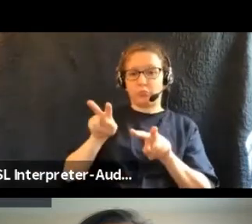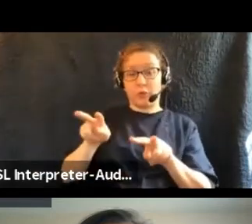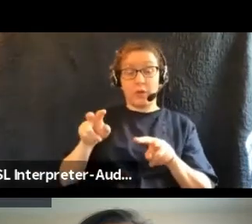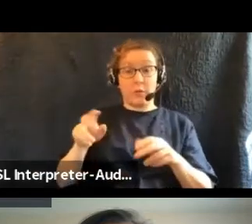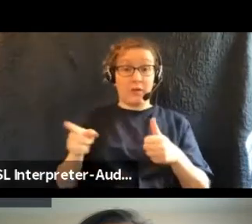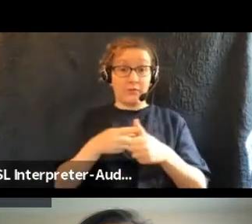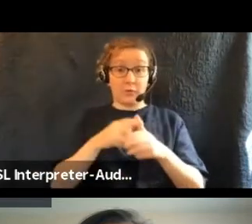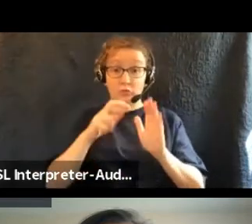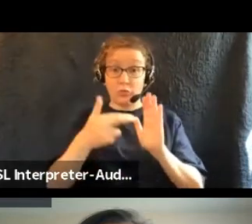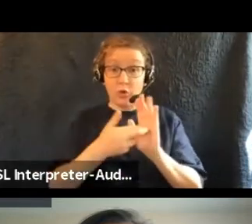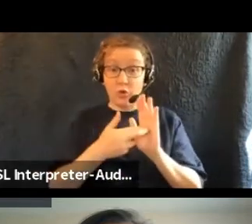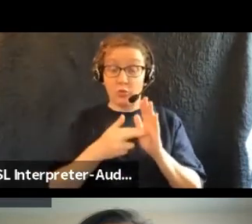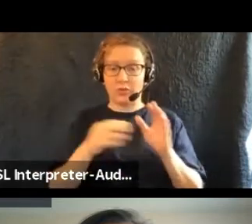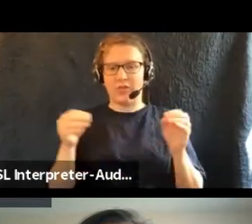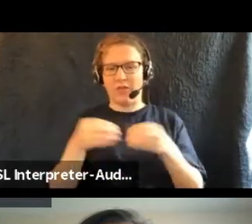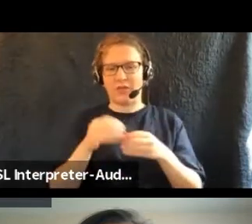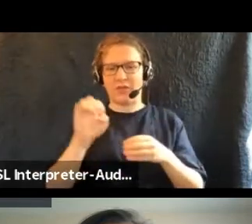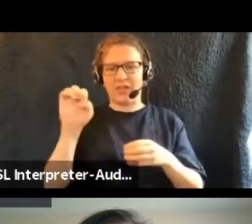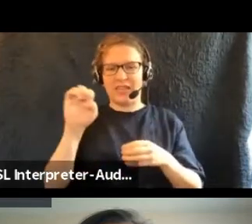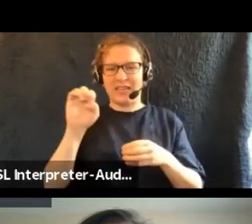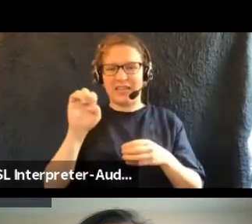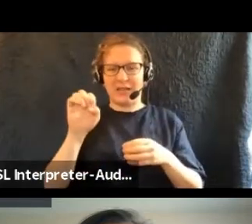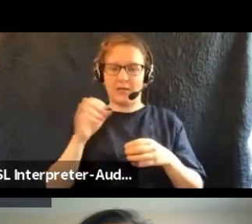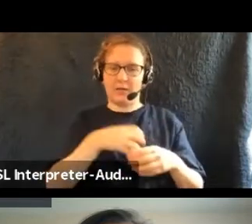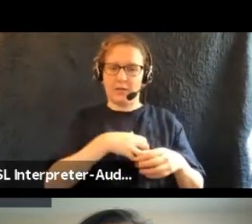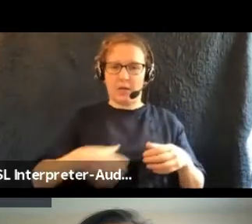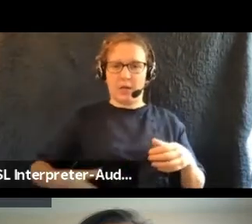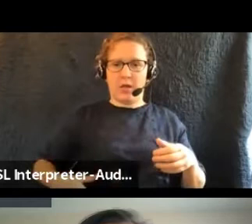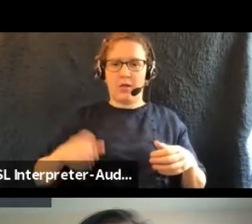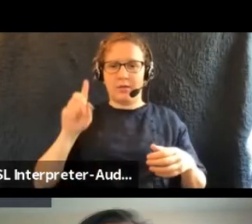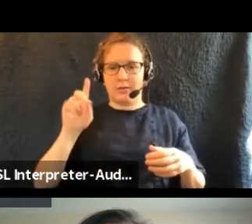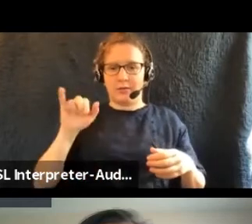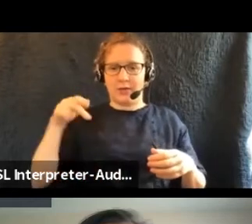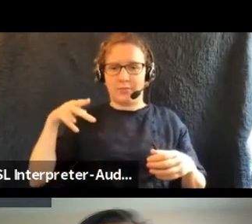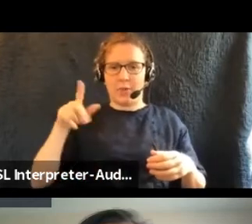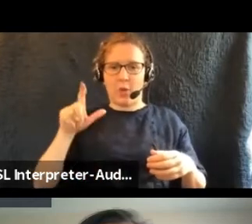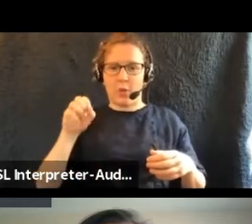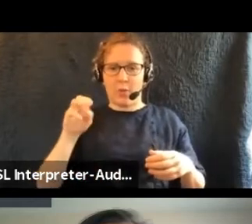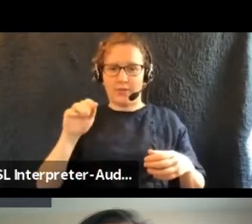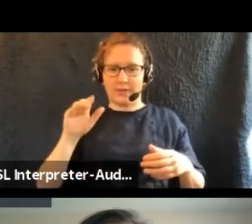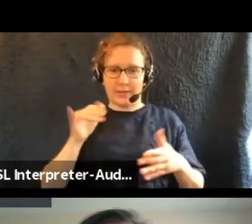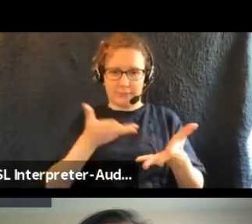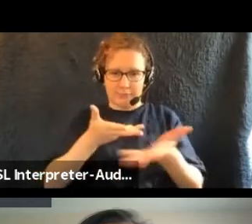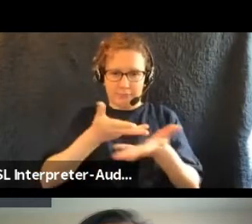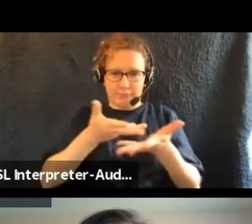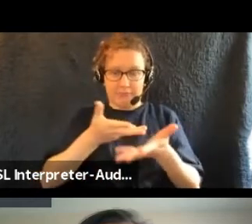As an intern, I researched the state of web accessibility both from a user and administrative